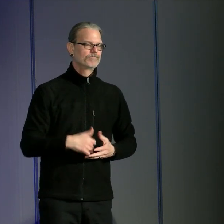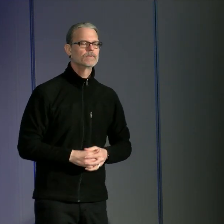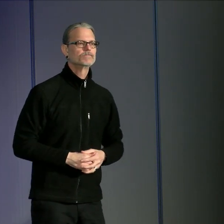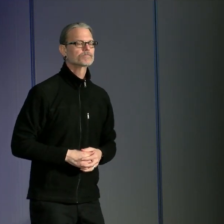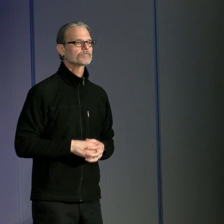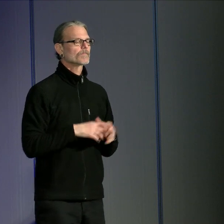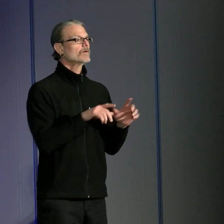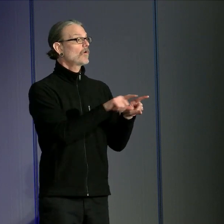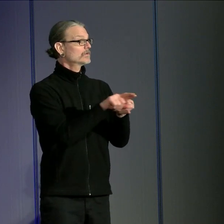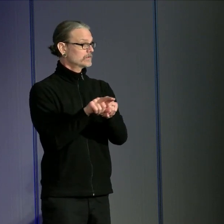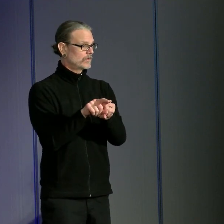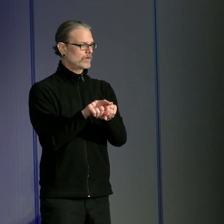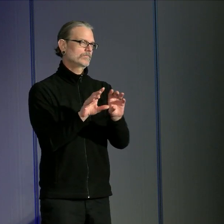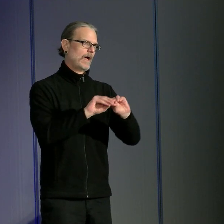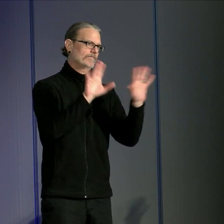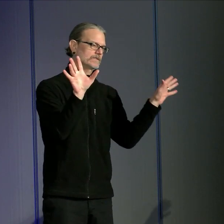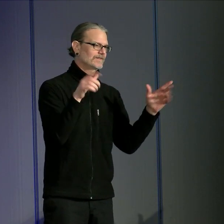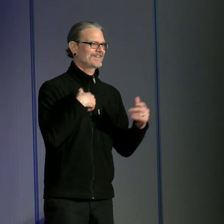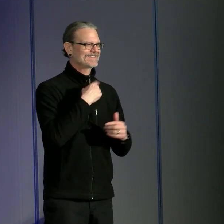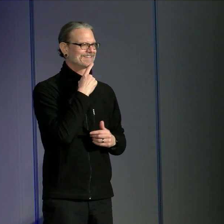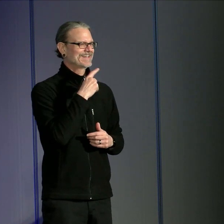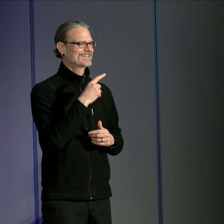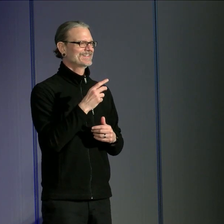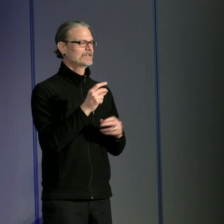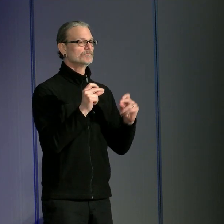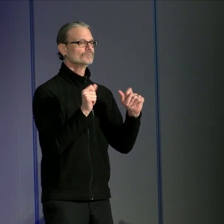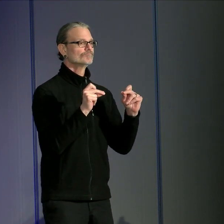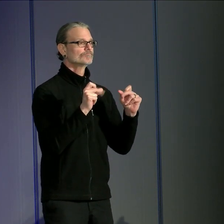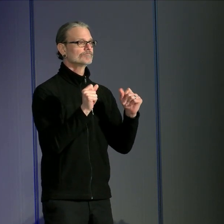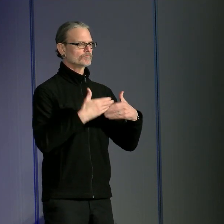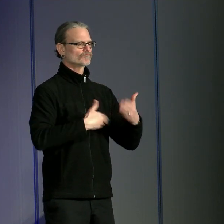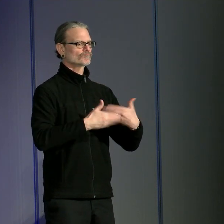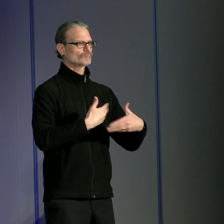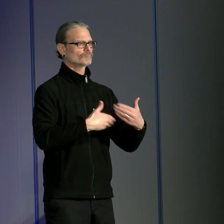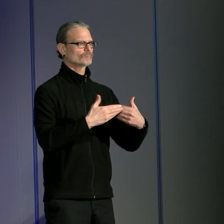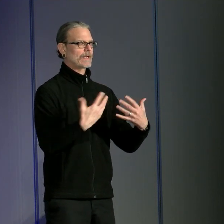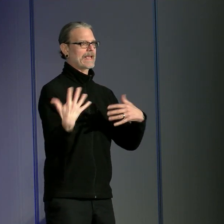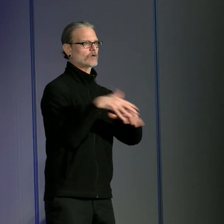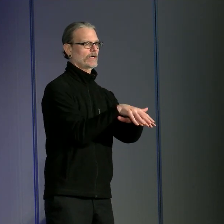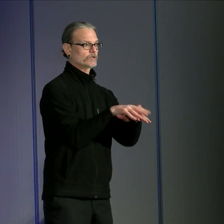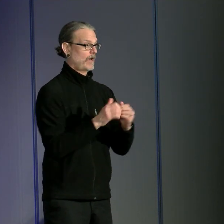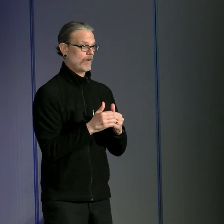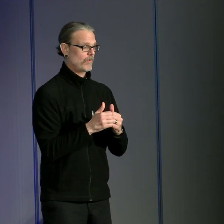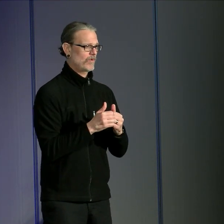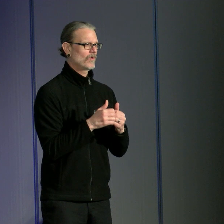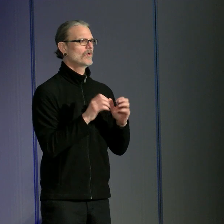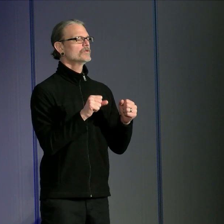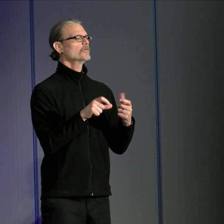And the other thing, obviously, I mentioned the Zapier integration and start sending things out like bugs.